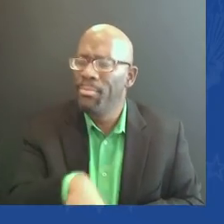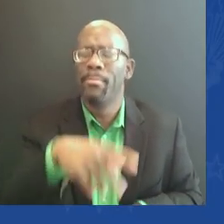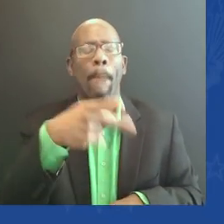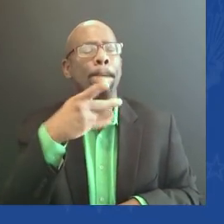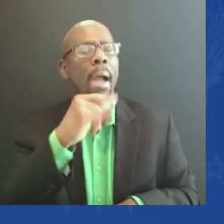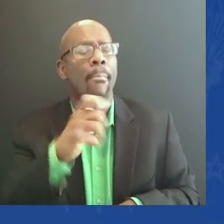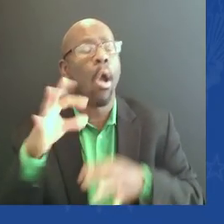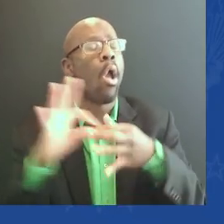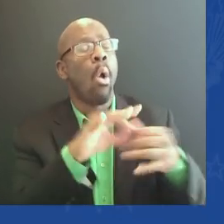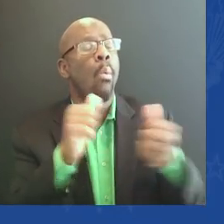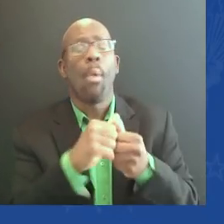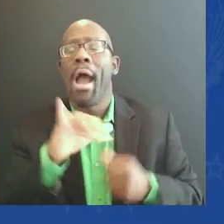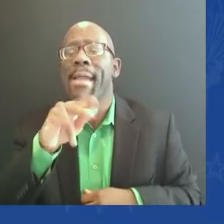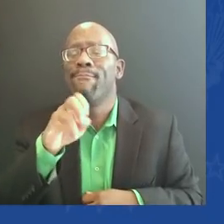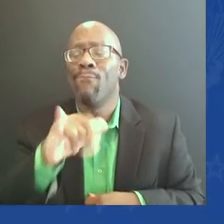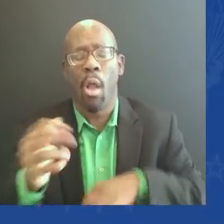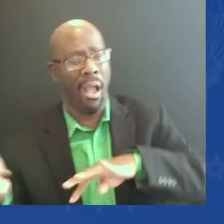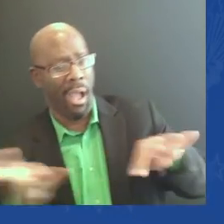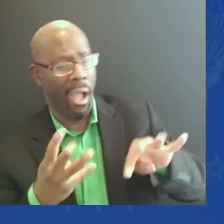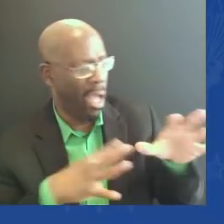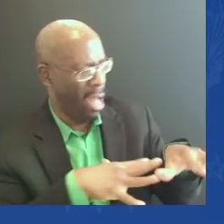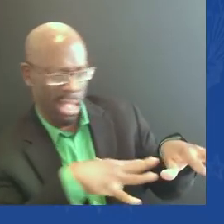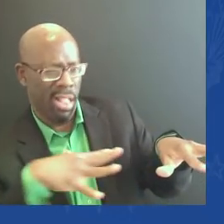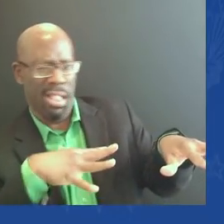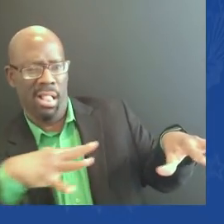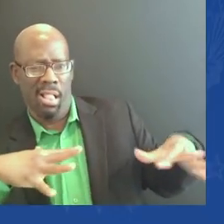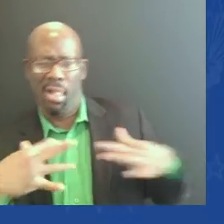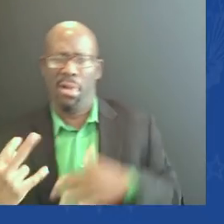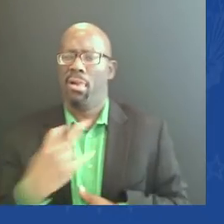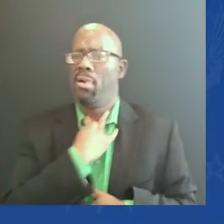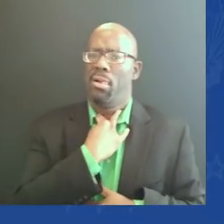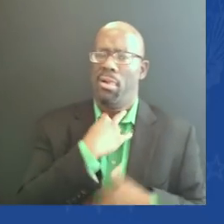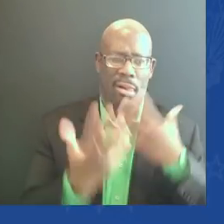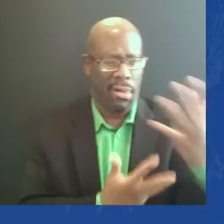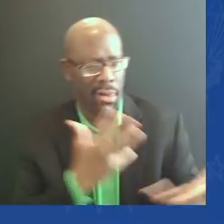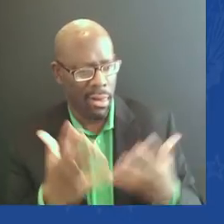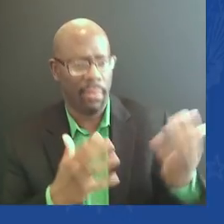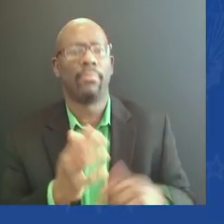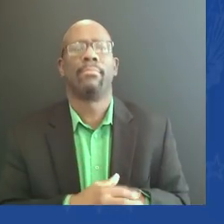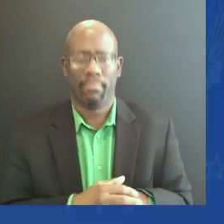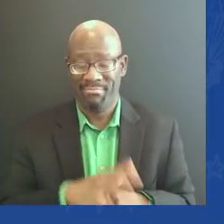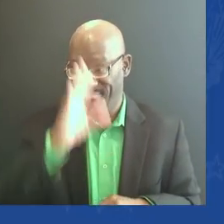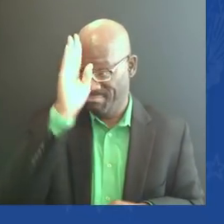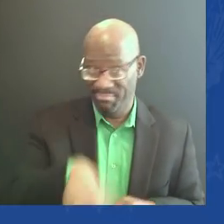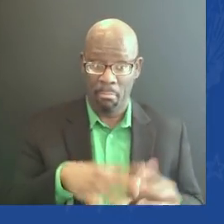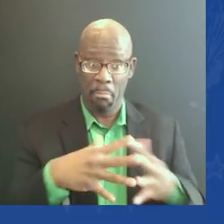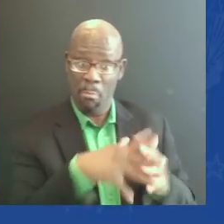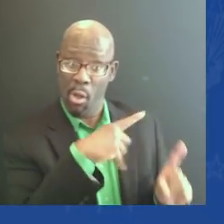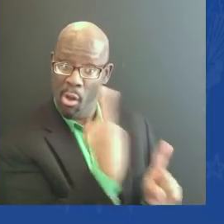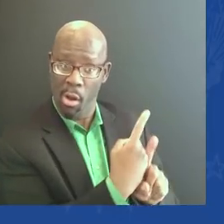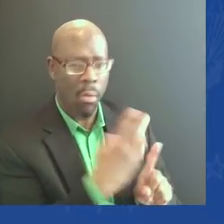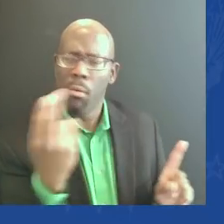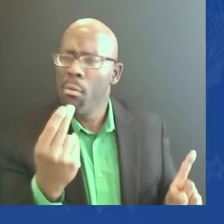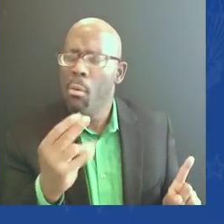and we're facing back at home, and how to make sure we have access to all the products we need -- from shoes, to furniture, to electronics,